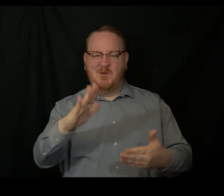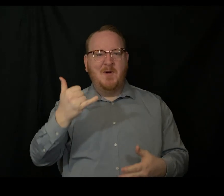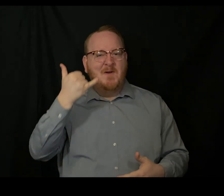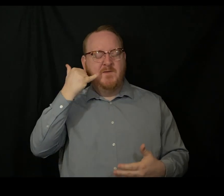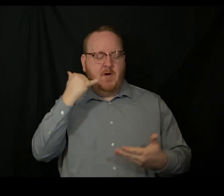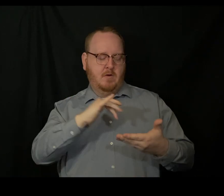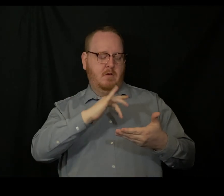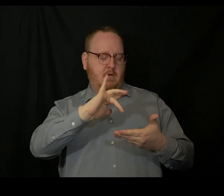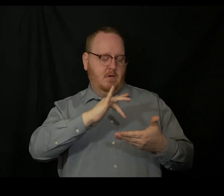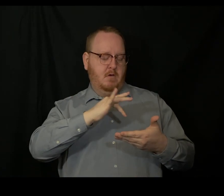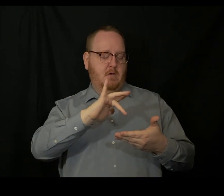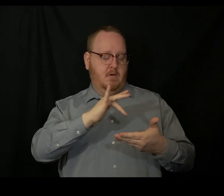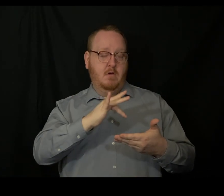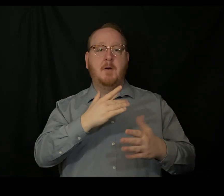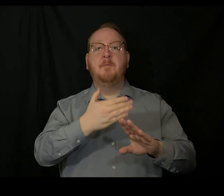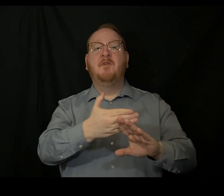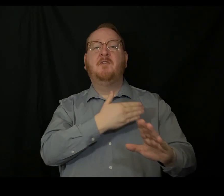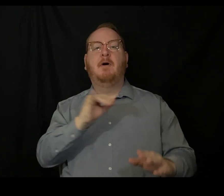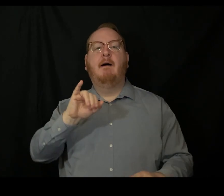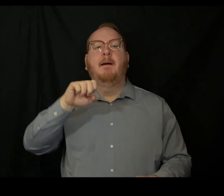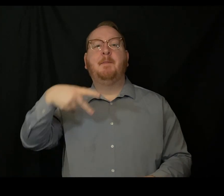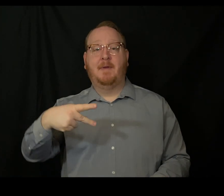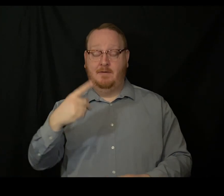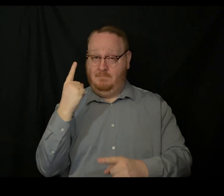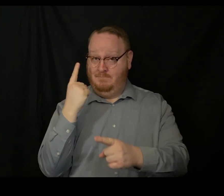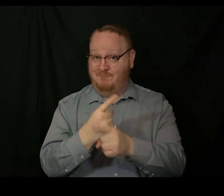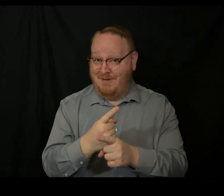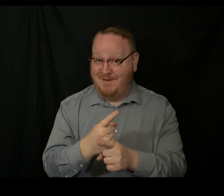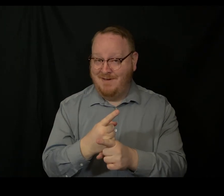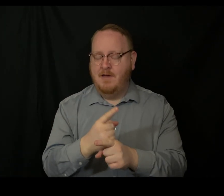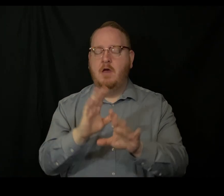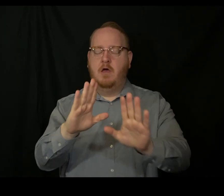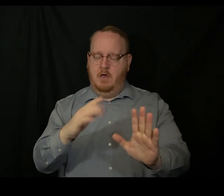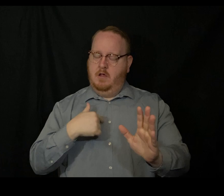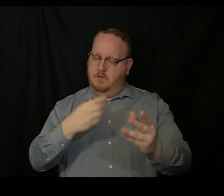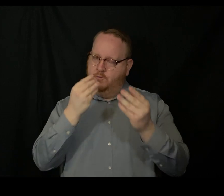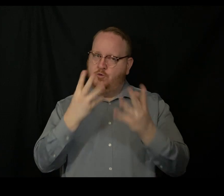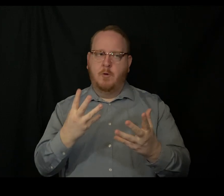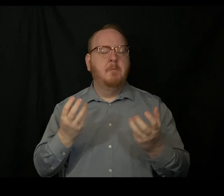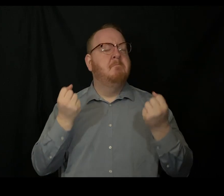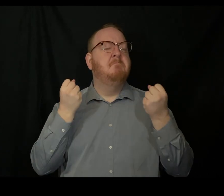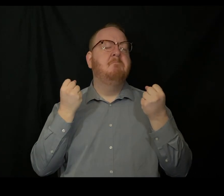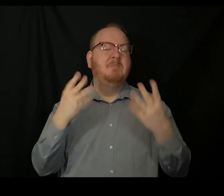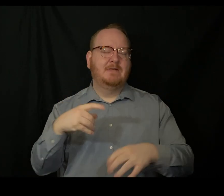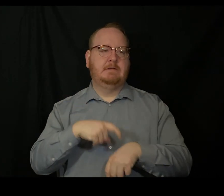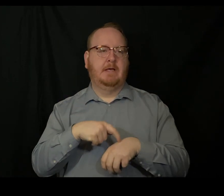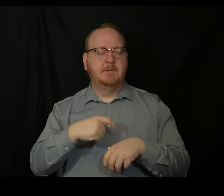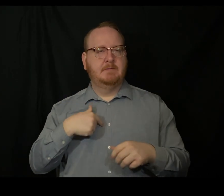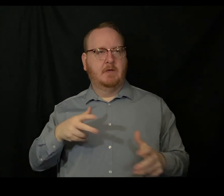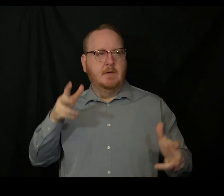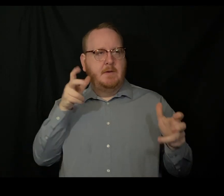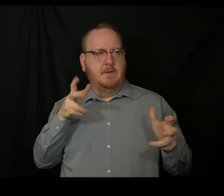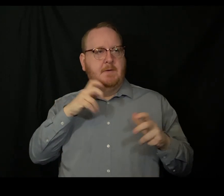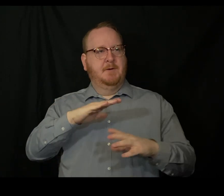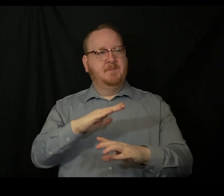as you're driving to that IEP meeting, right? I can't tell you the number of times I had to listen to some music to get